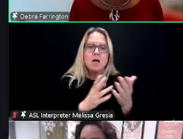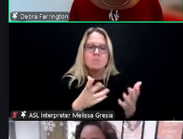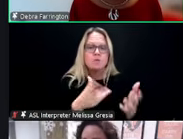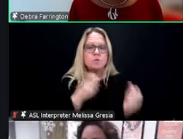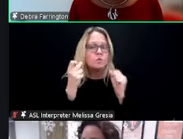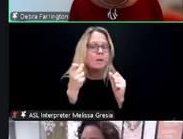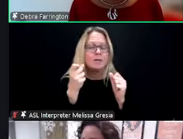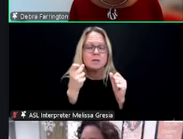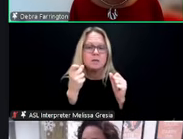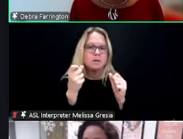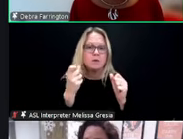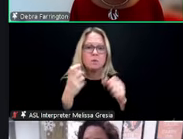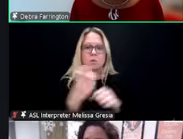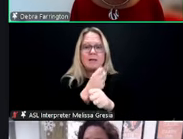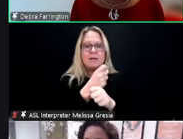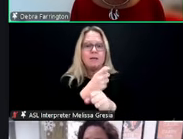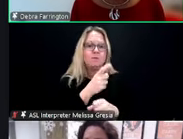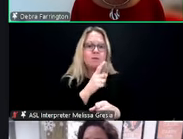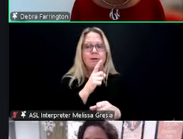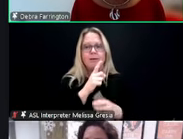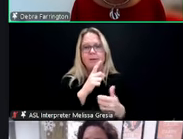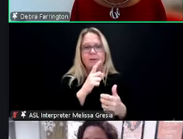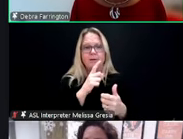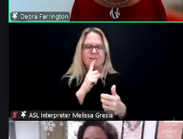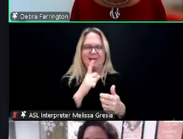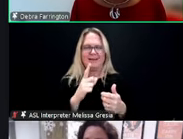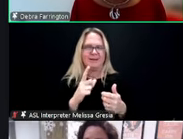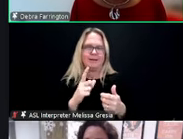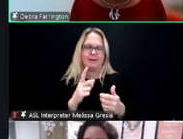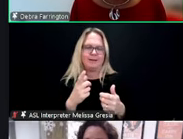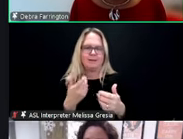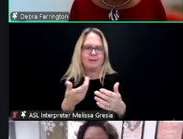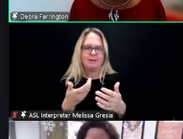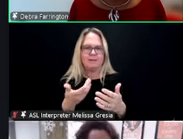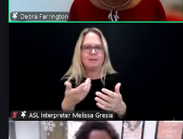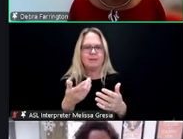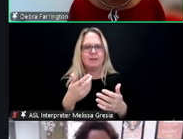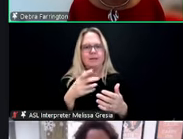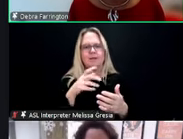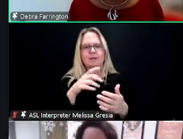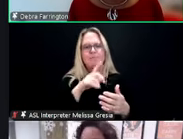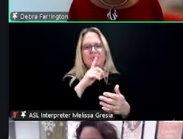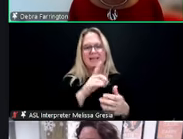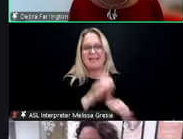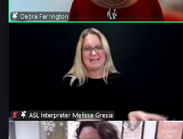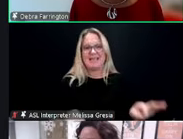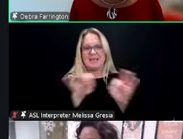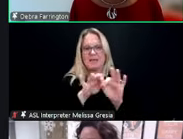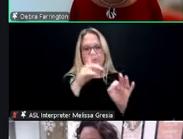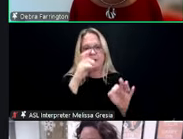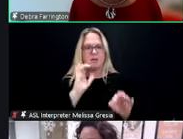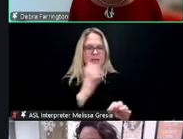obviously are the release um of this RootsHub RFA is really key because in our original application